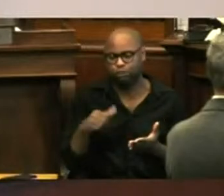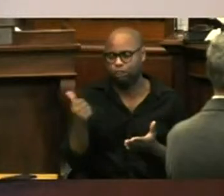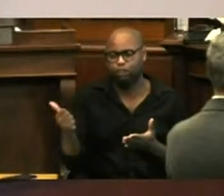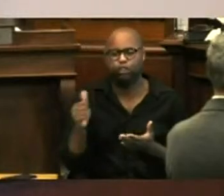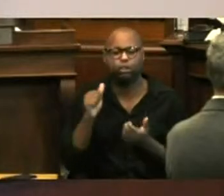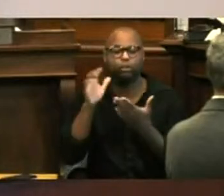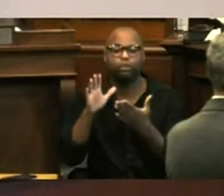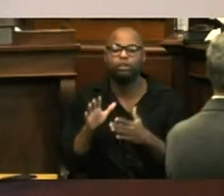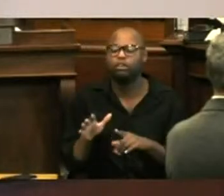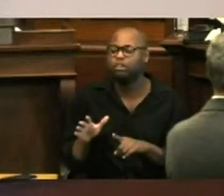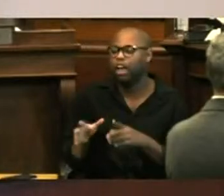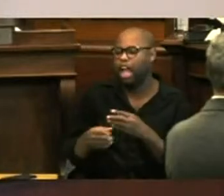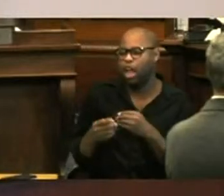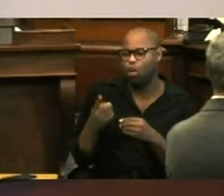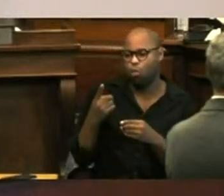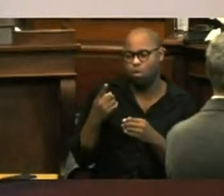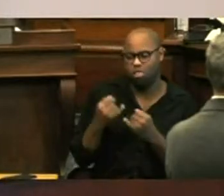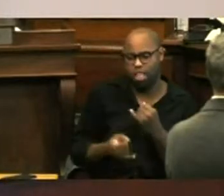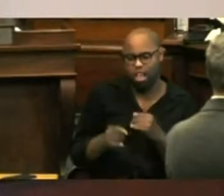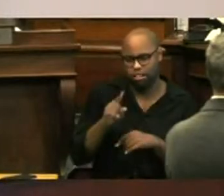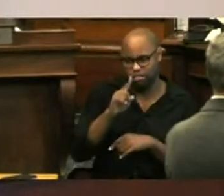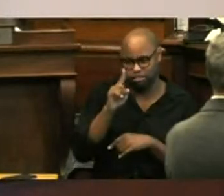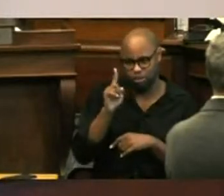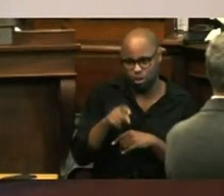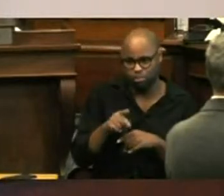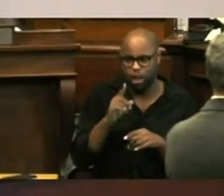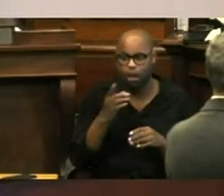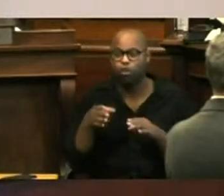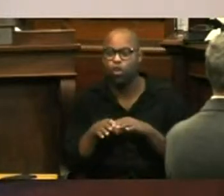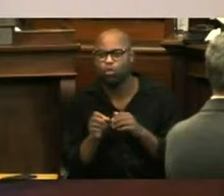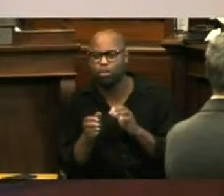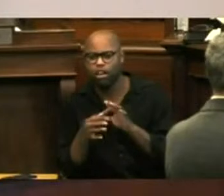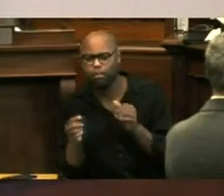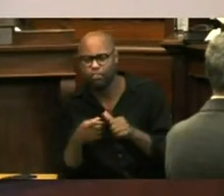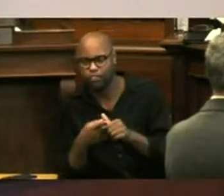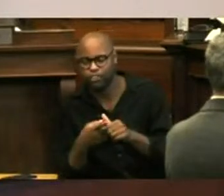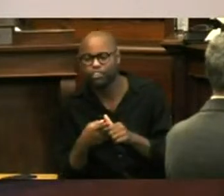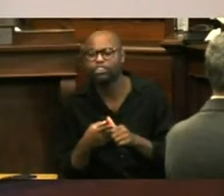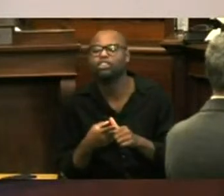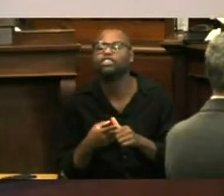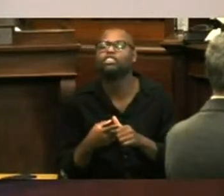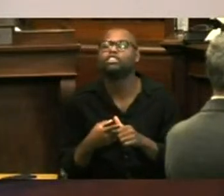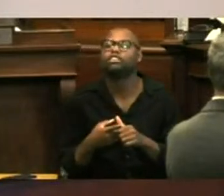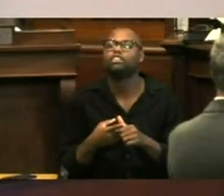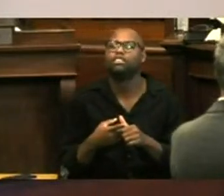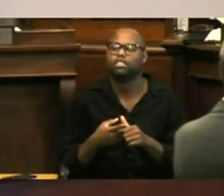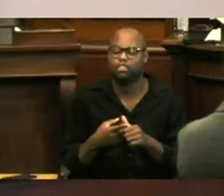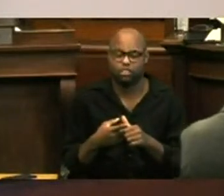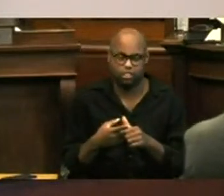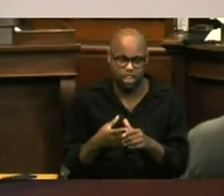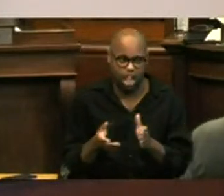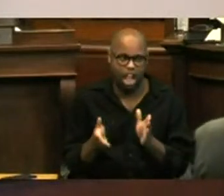okay, that's really not a viable alternative. Got it I will I'll I have one last question, but